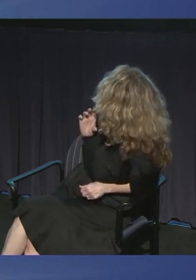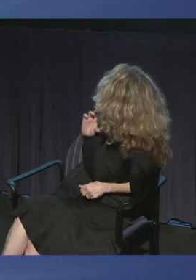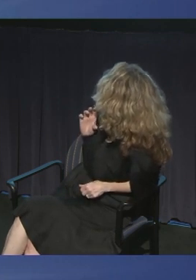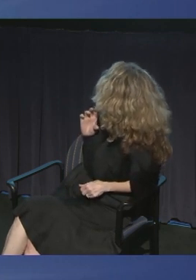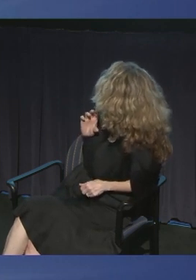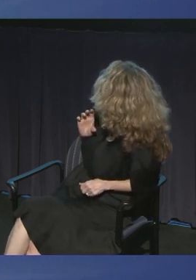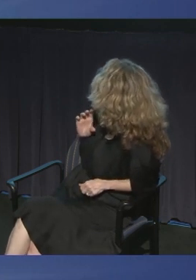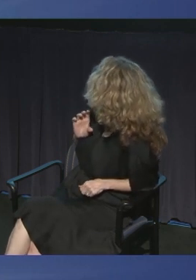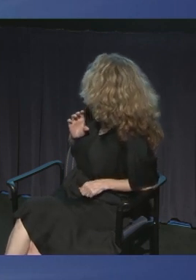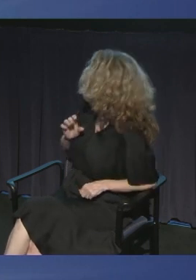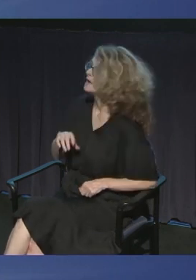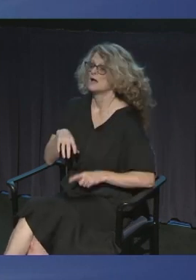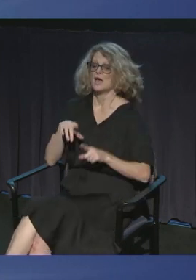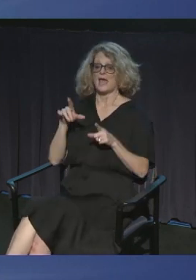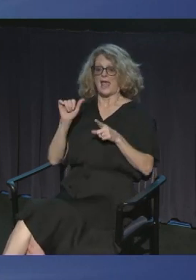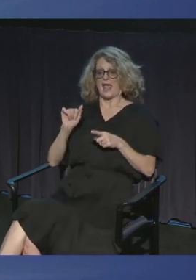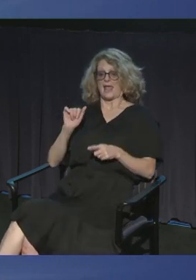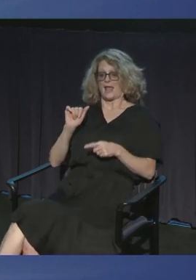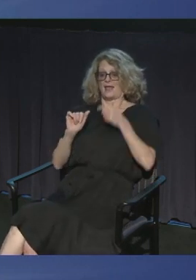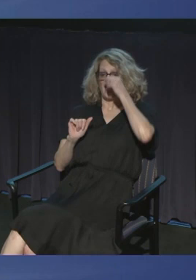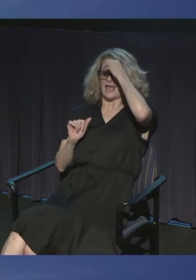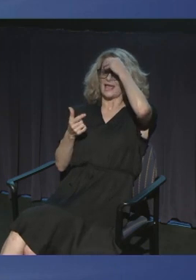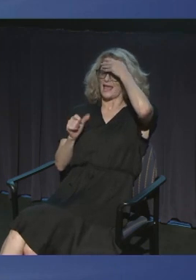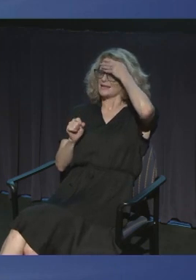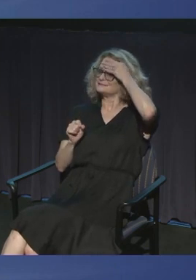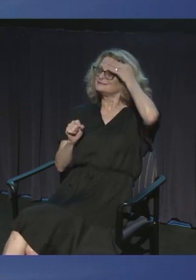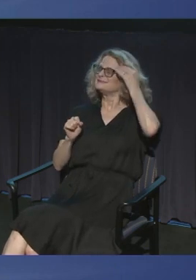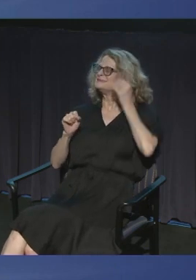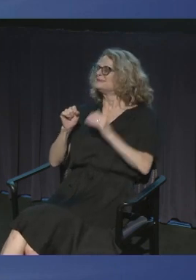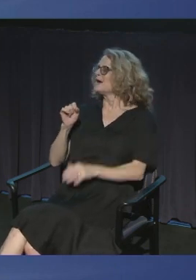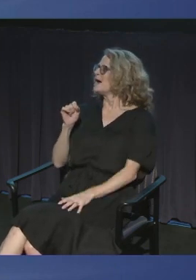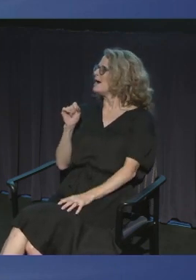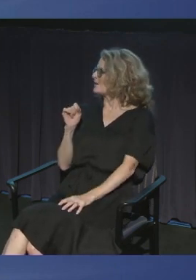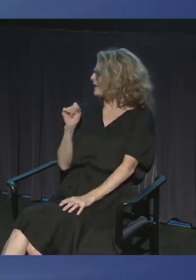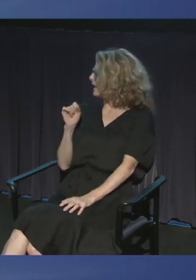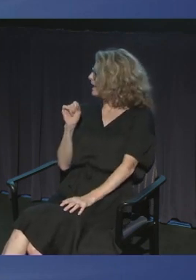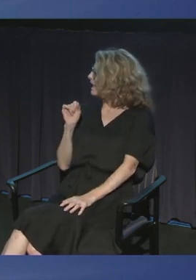PRODUCES CYCLING GNP AND GHP,